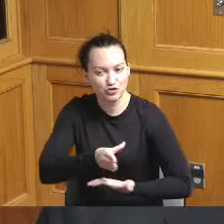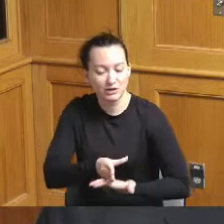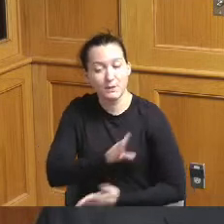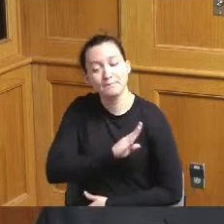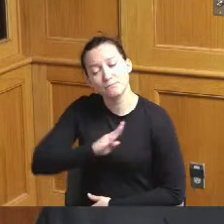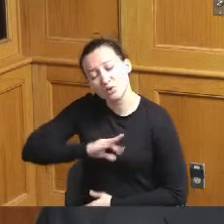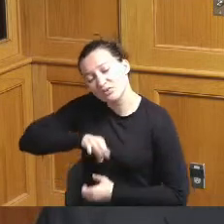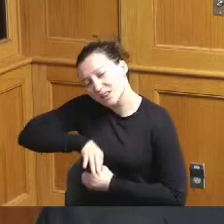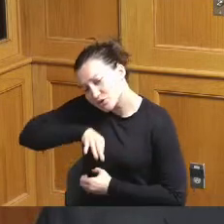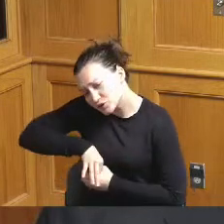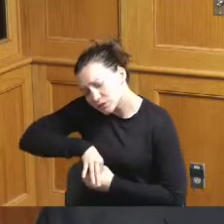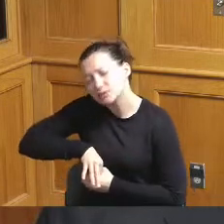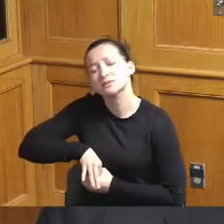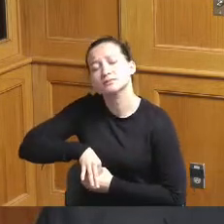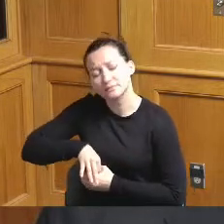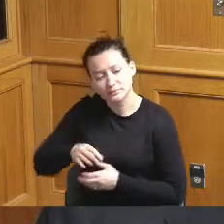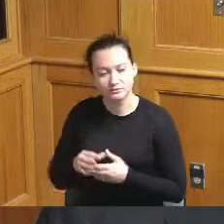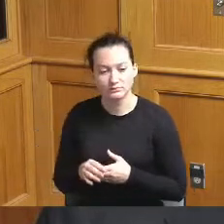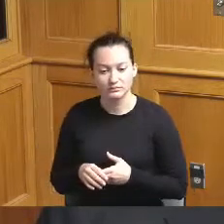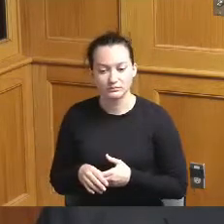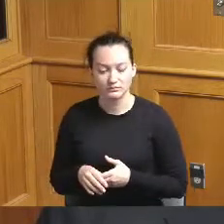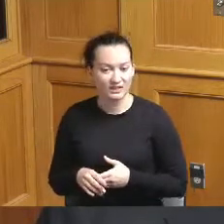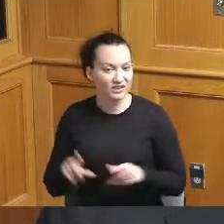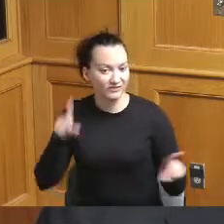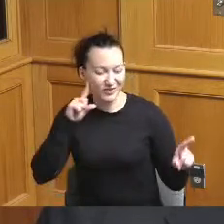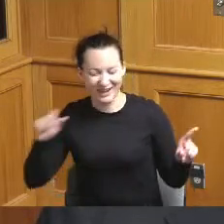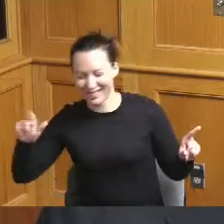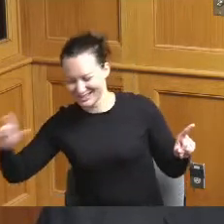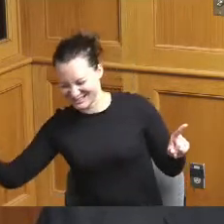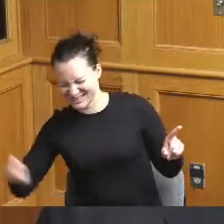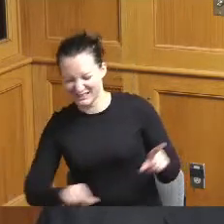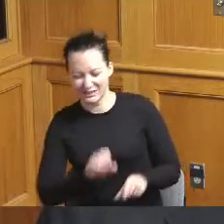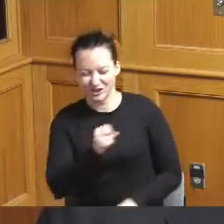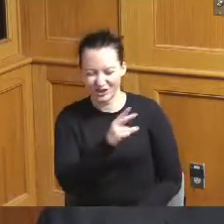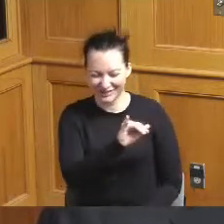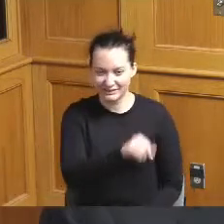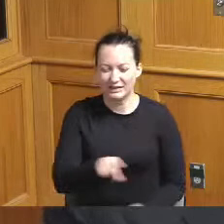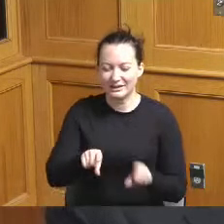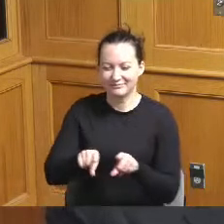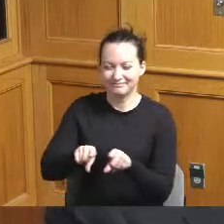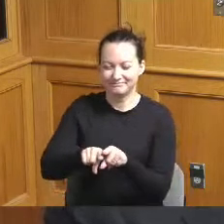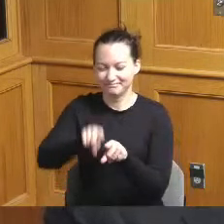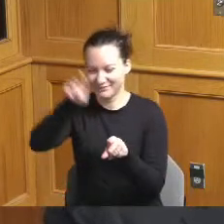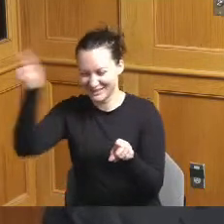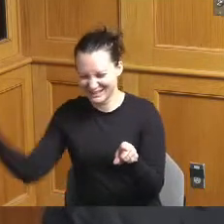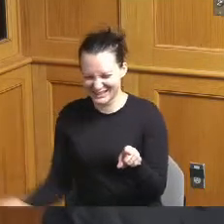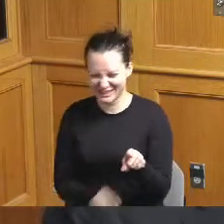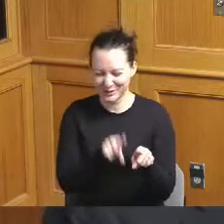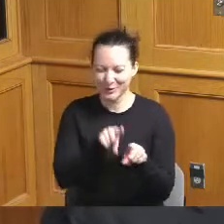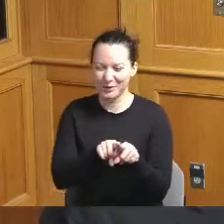Elections you've heard from Alex and Sherry the the cyclical nature of the budget expenditures